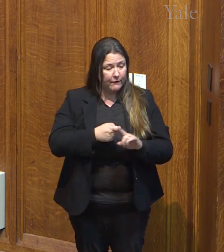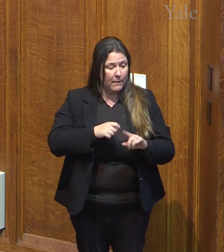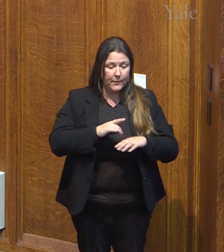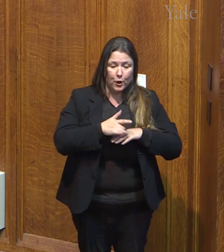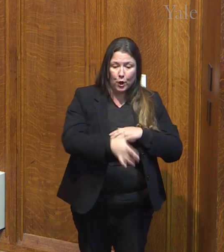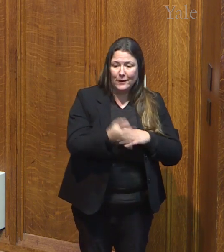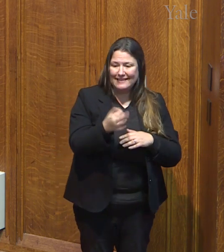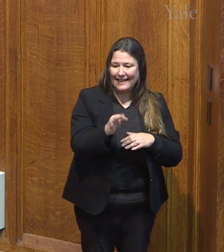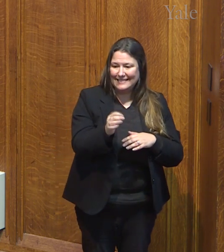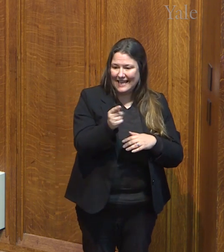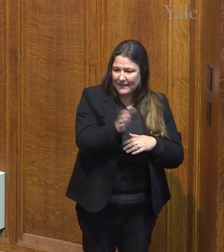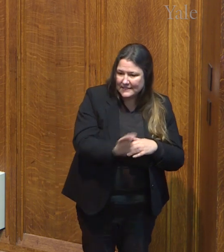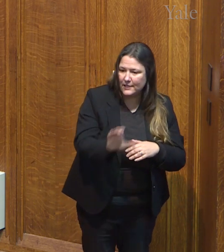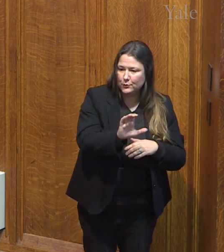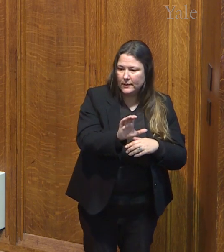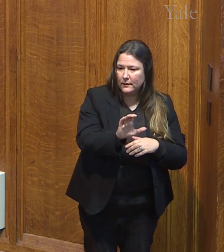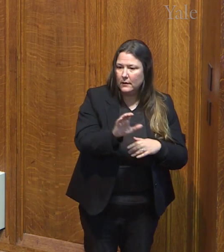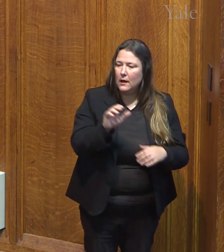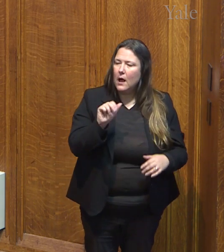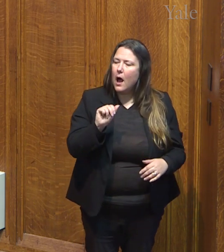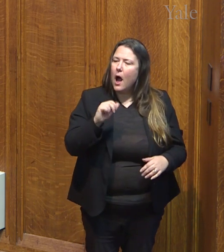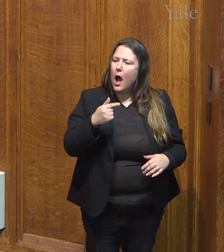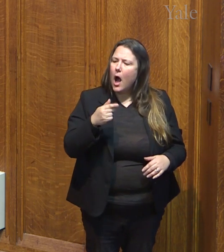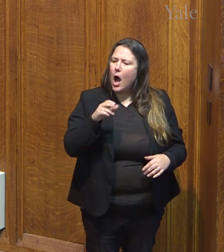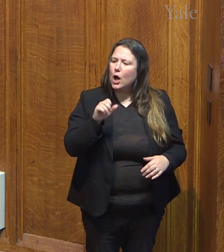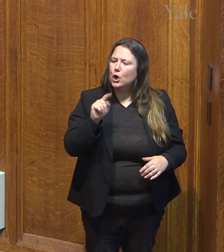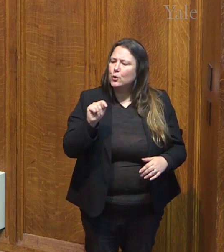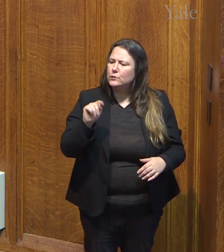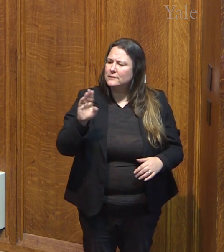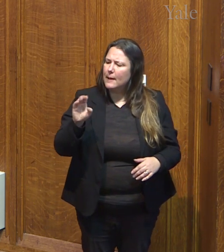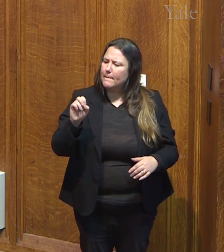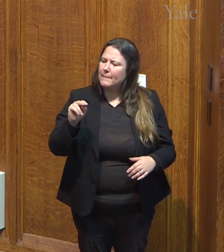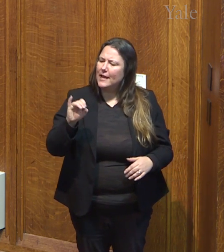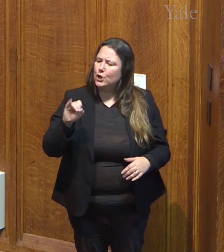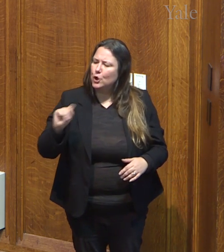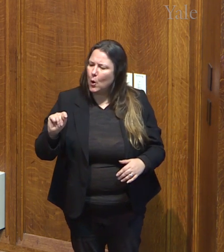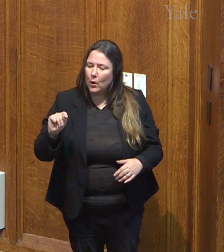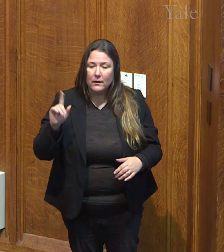notably Auguste Bébian. This is also the heart of the book.